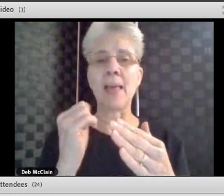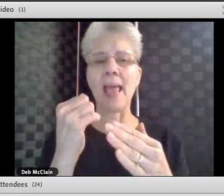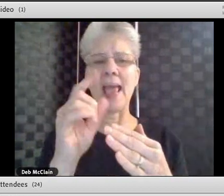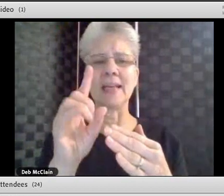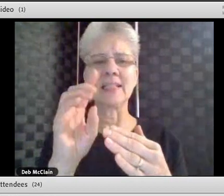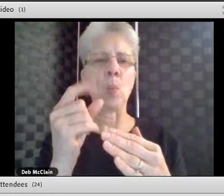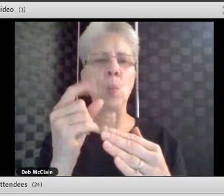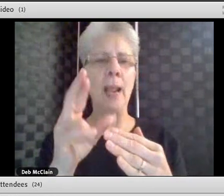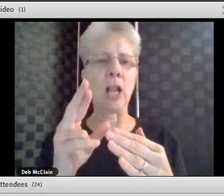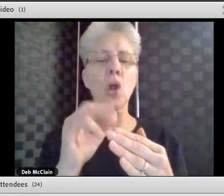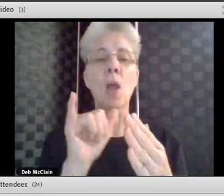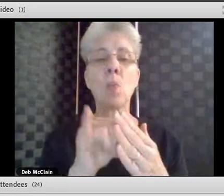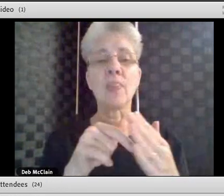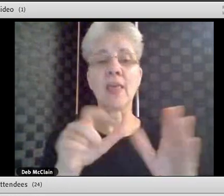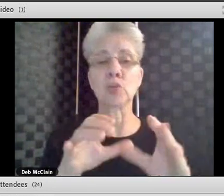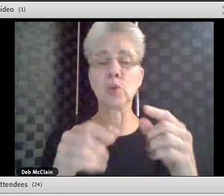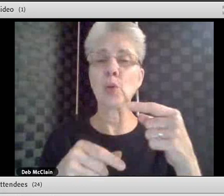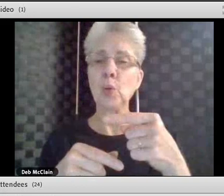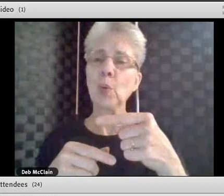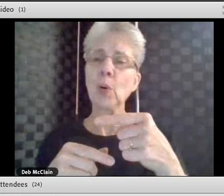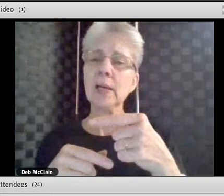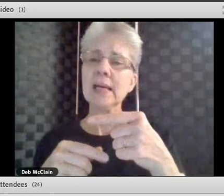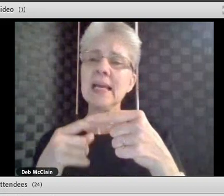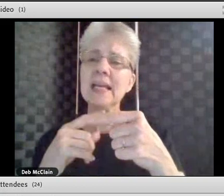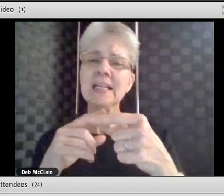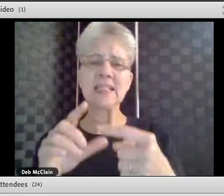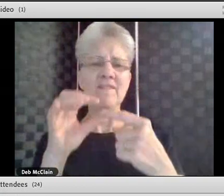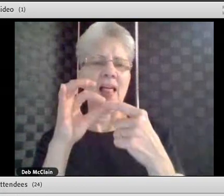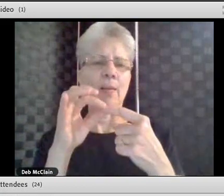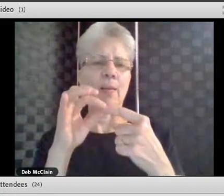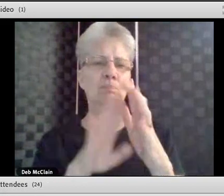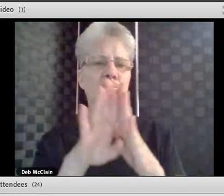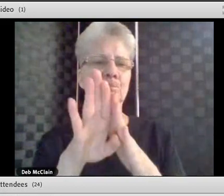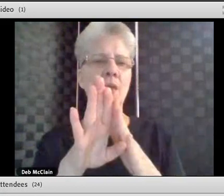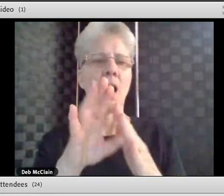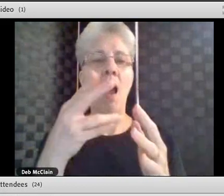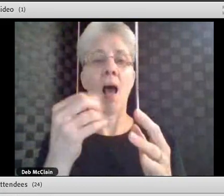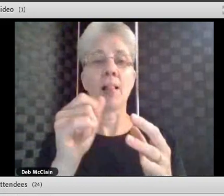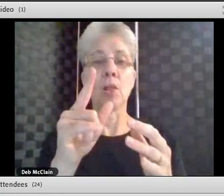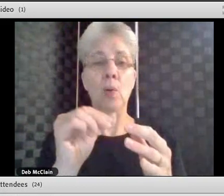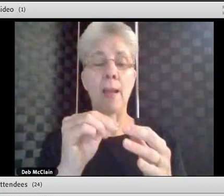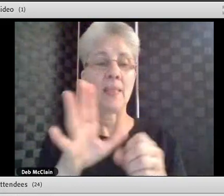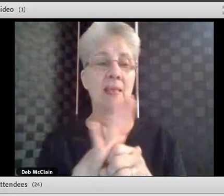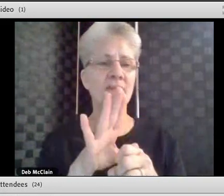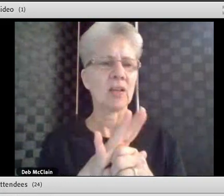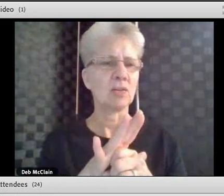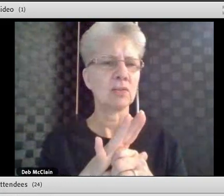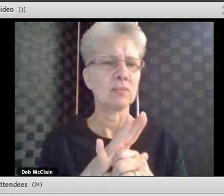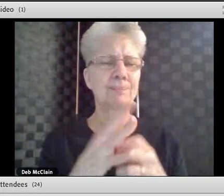and what they did is they developed this hologram, and so they actually build base -- You know, it's a big enough space,